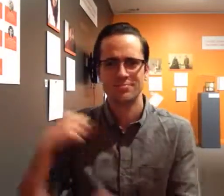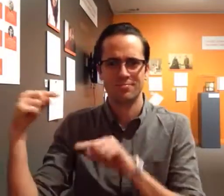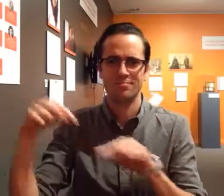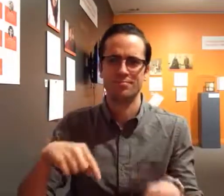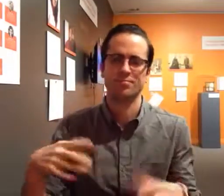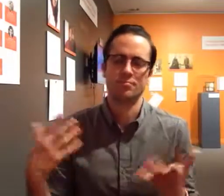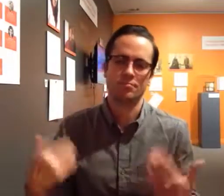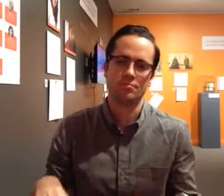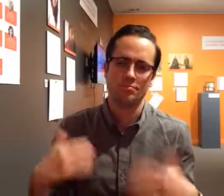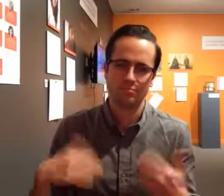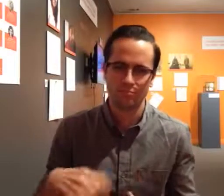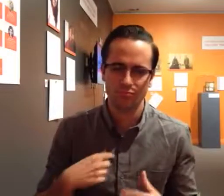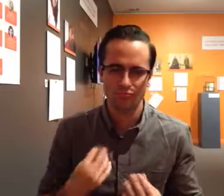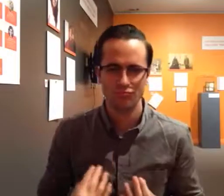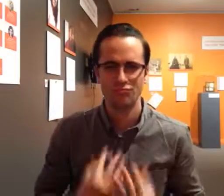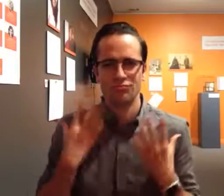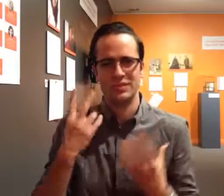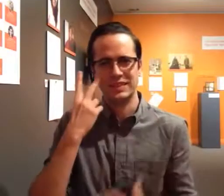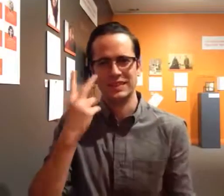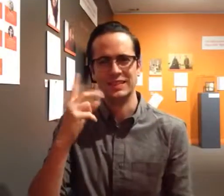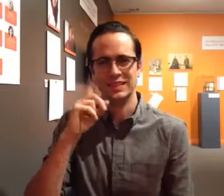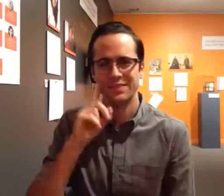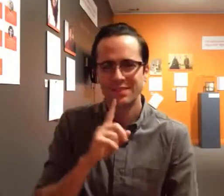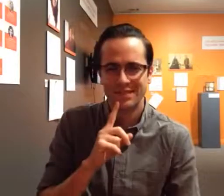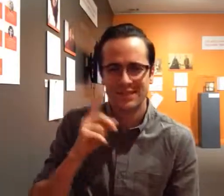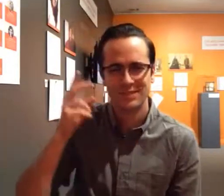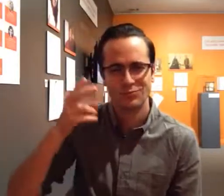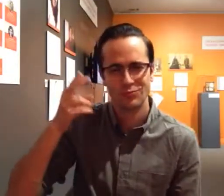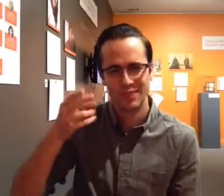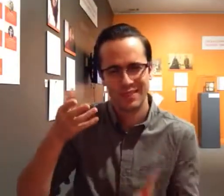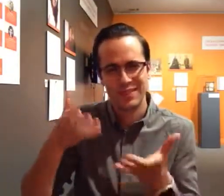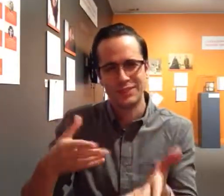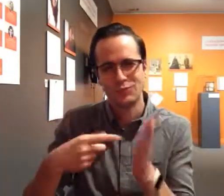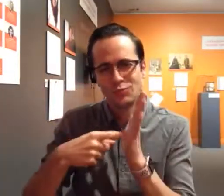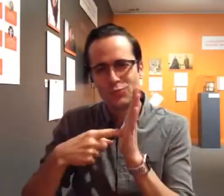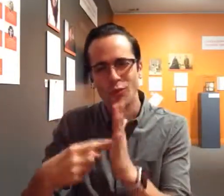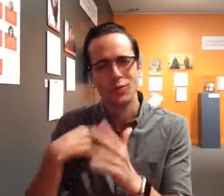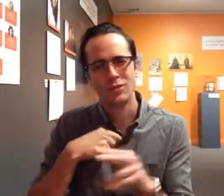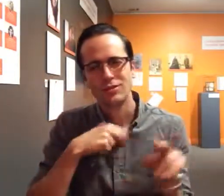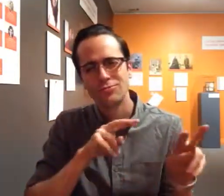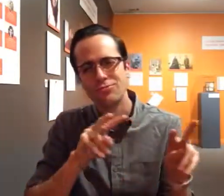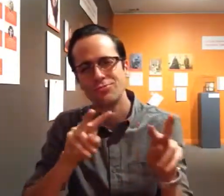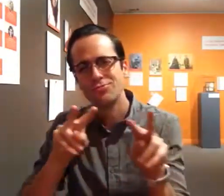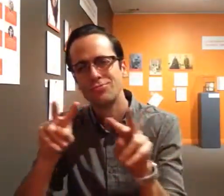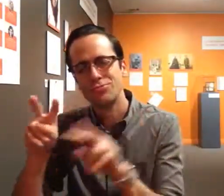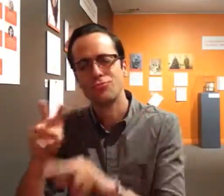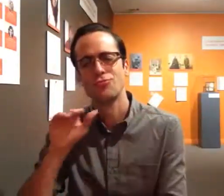I’m inspired to see Deaf history shown here